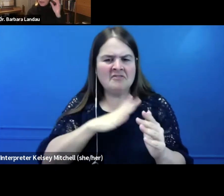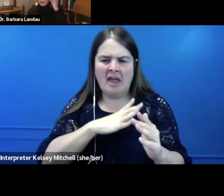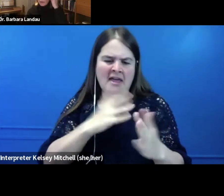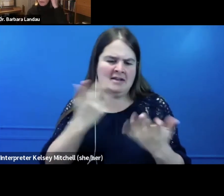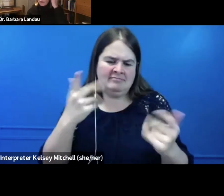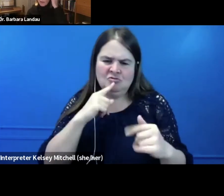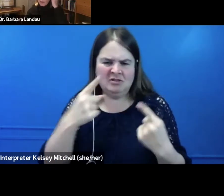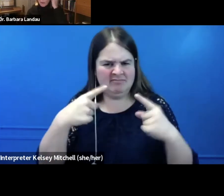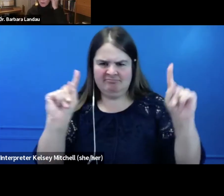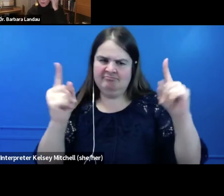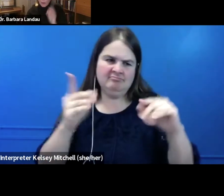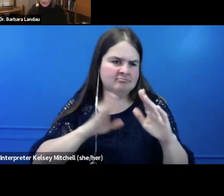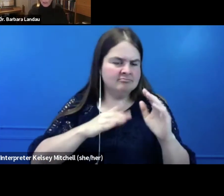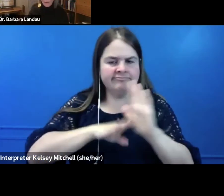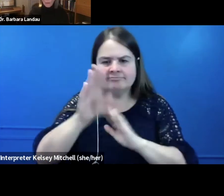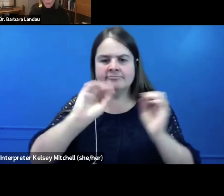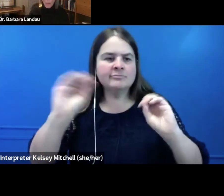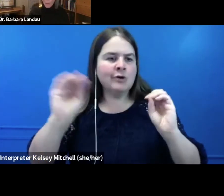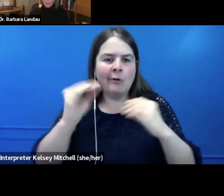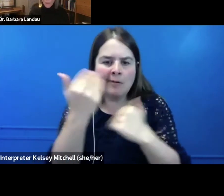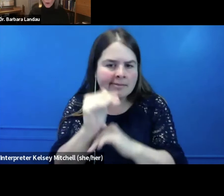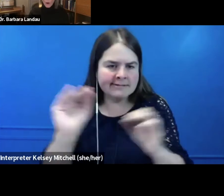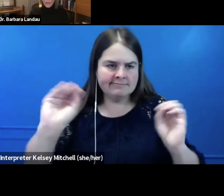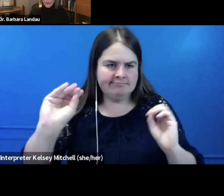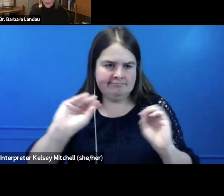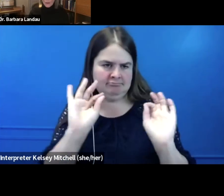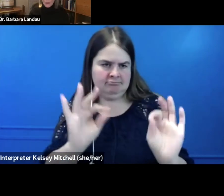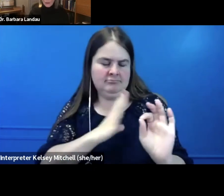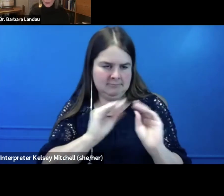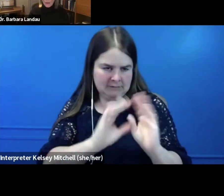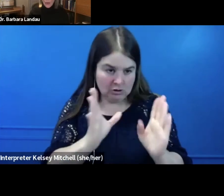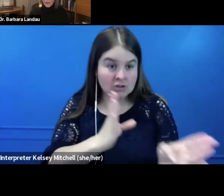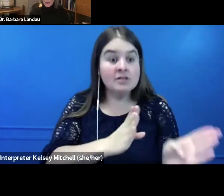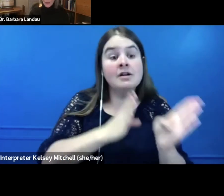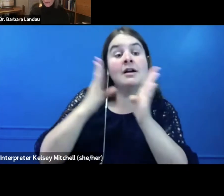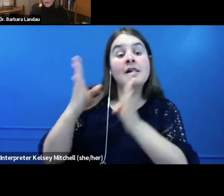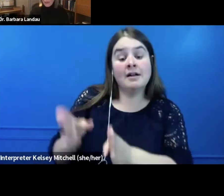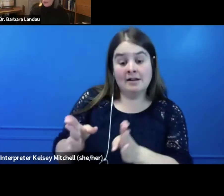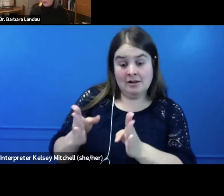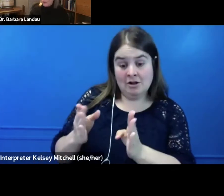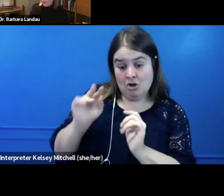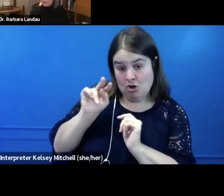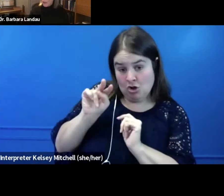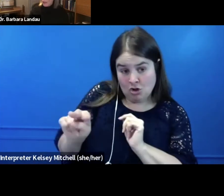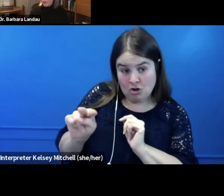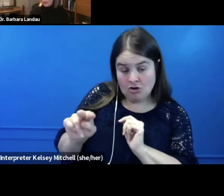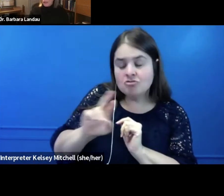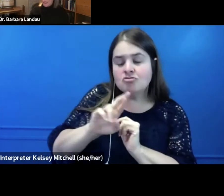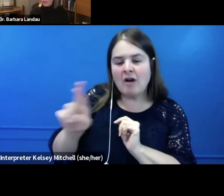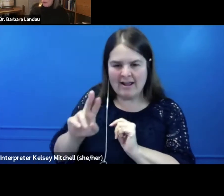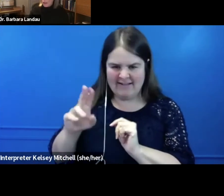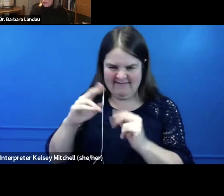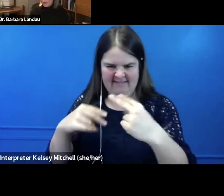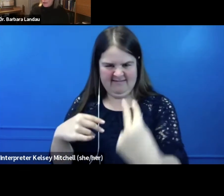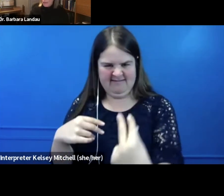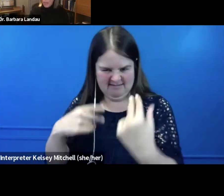william syndrome individuals are 11. on the other hand you can look on the other side for the unusual perspectives